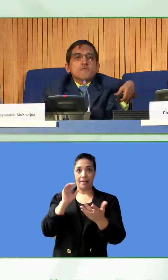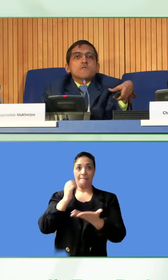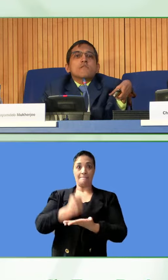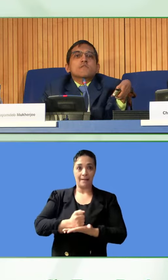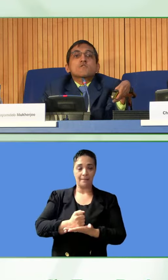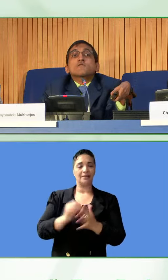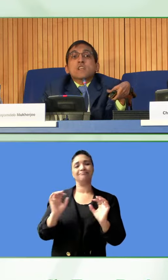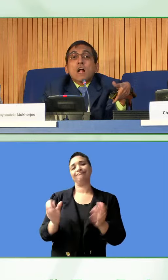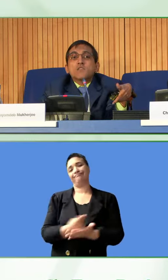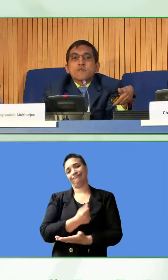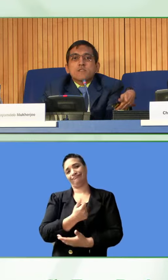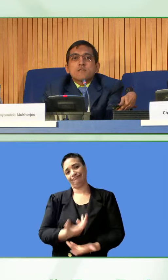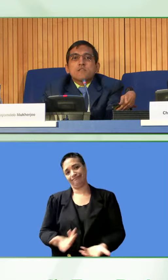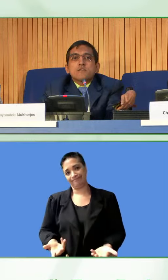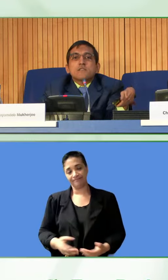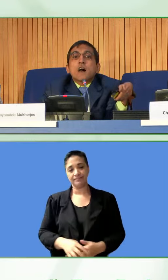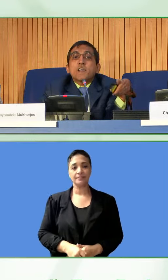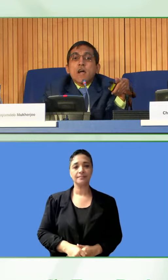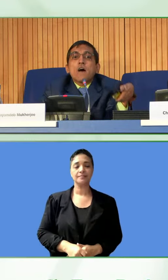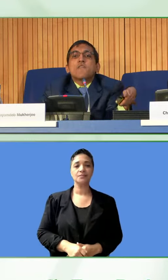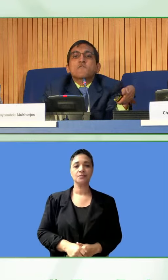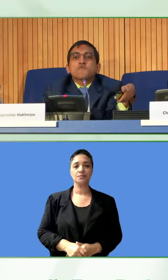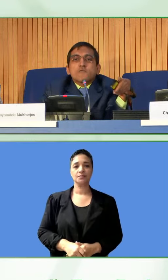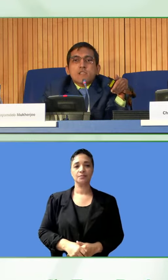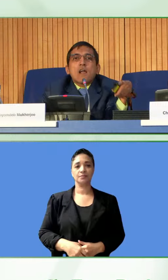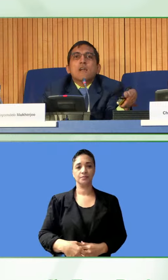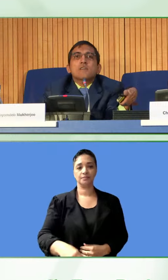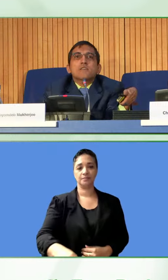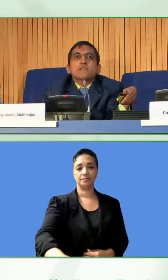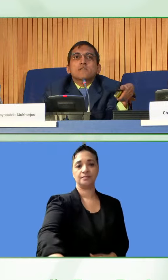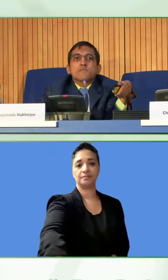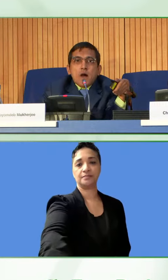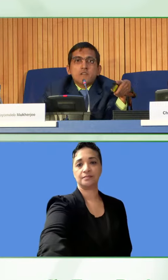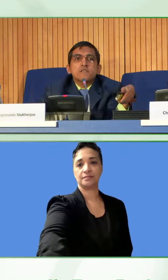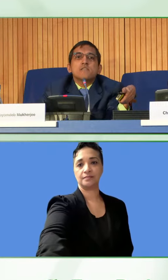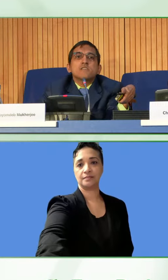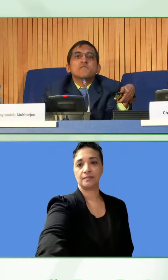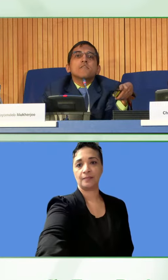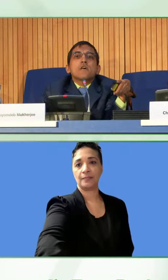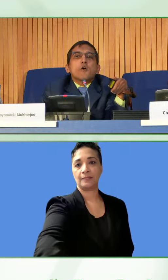So to start with, I had to thank -- I have to thank the partners.